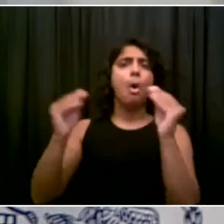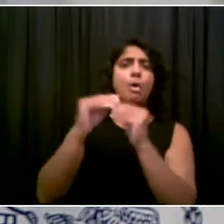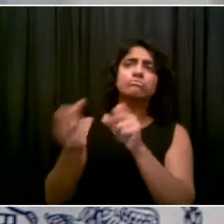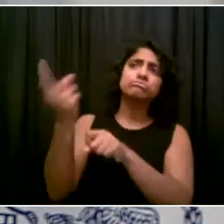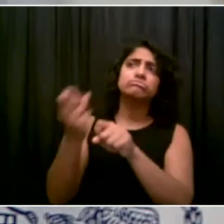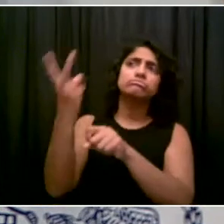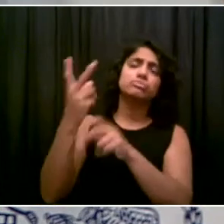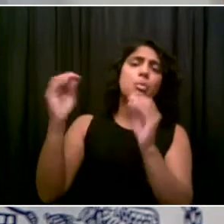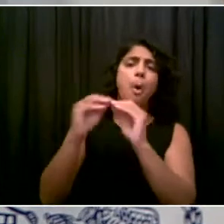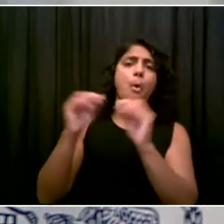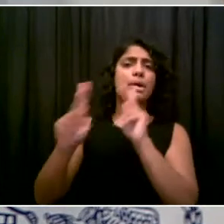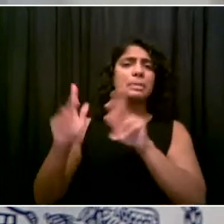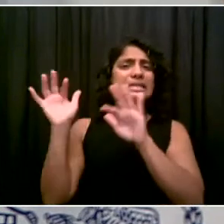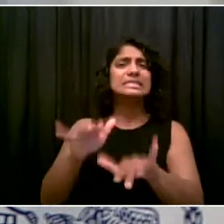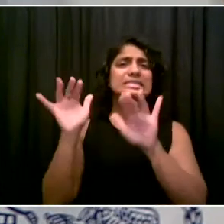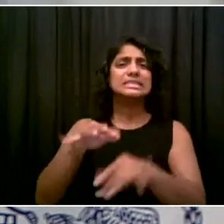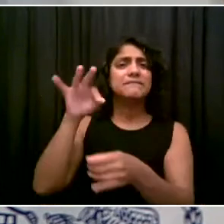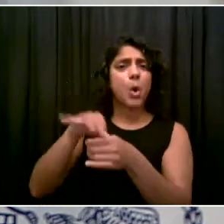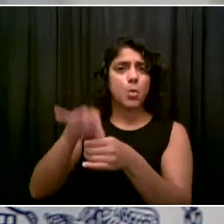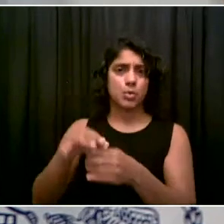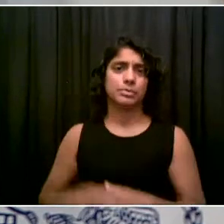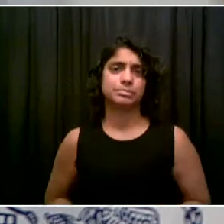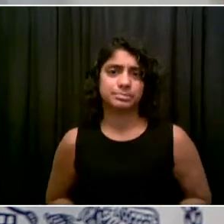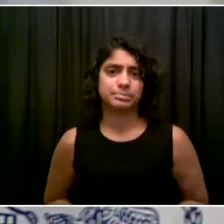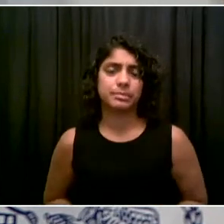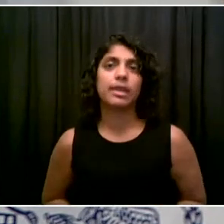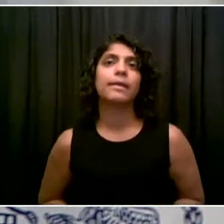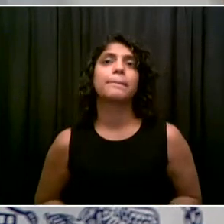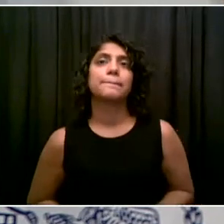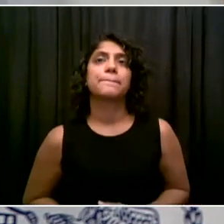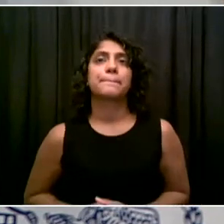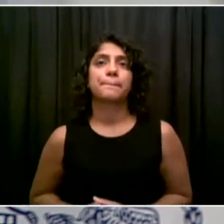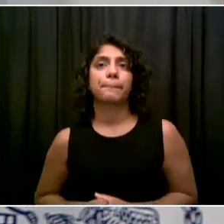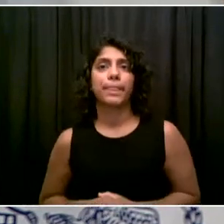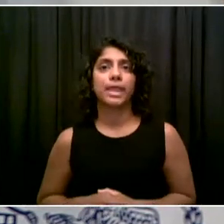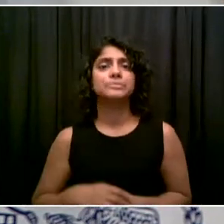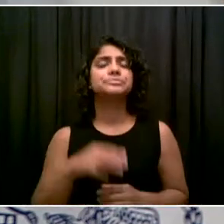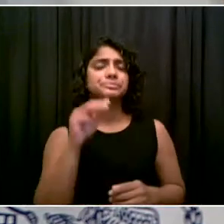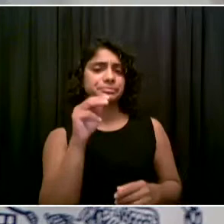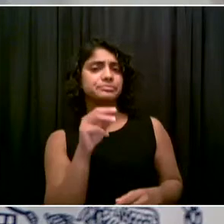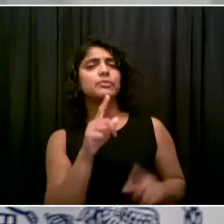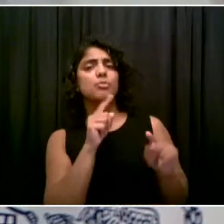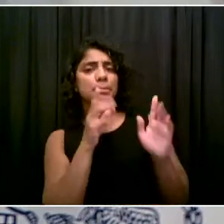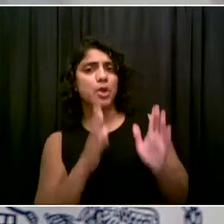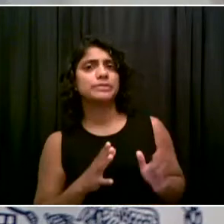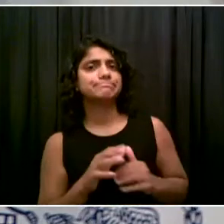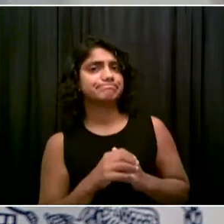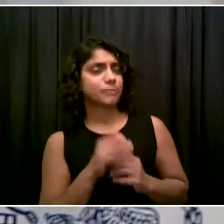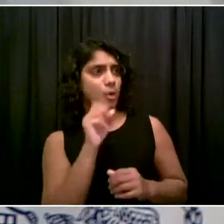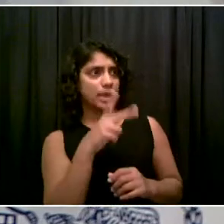CIRCUMSNTACES, I WANT TO SEE US DO BETTER GOING FORWARD. GO AHEAD. Reporter: 'S